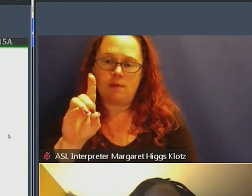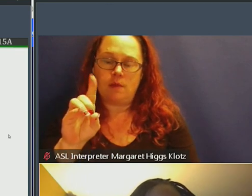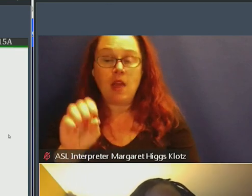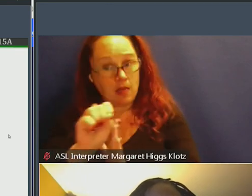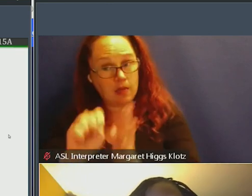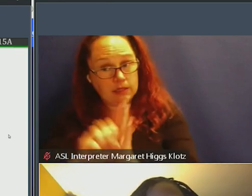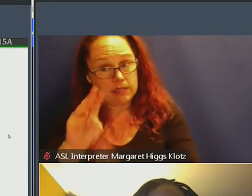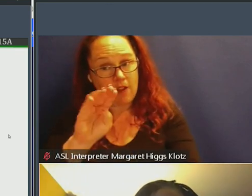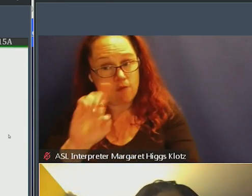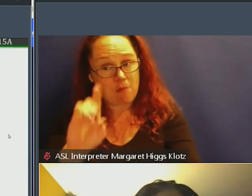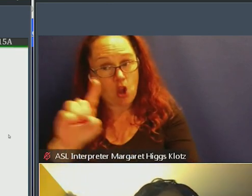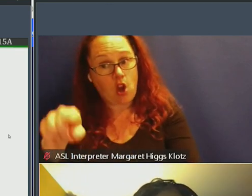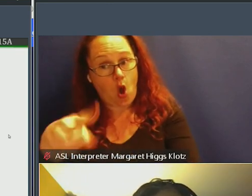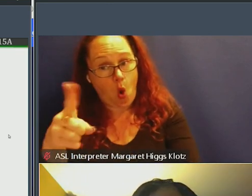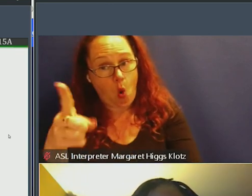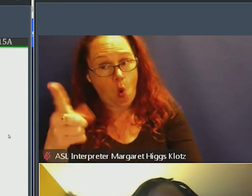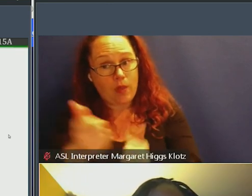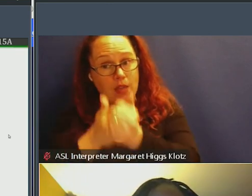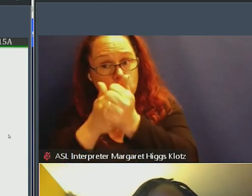is specifically waiving immunity for.